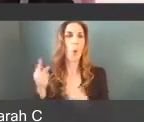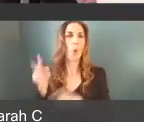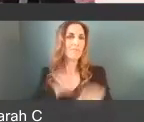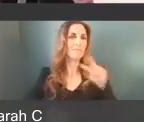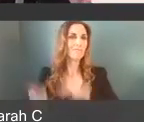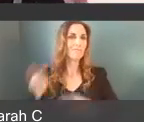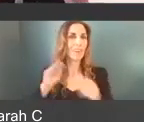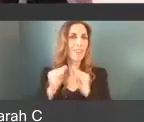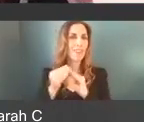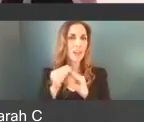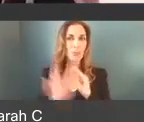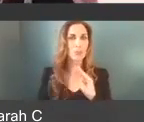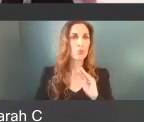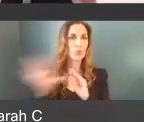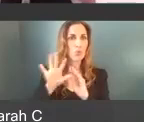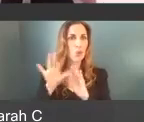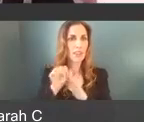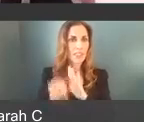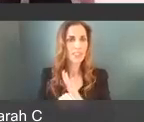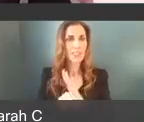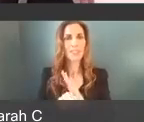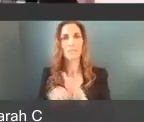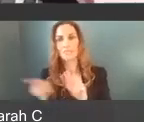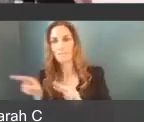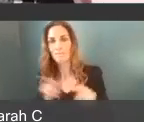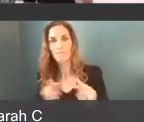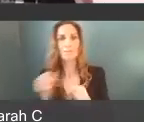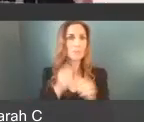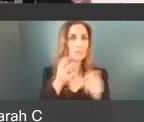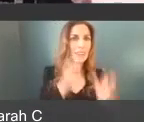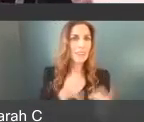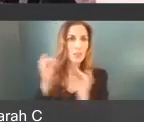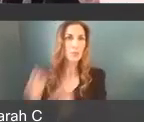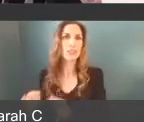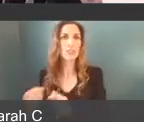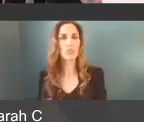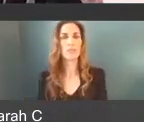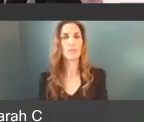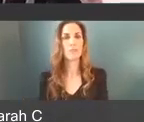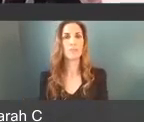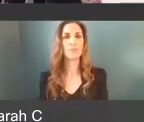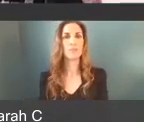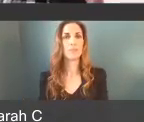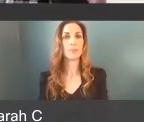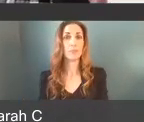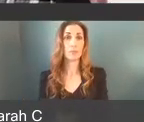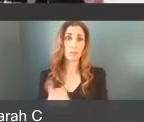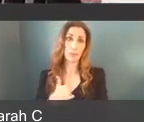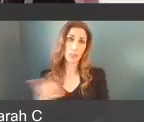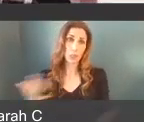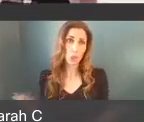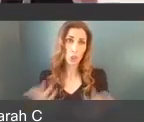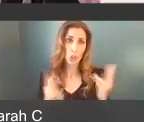the state and looking at those decisions and I would just urge people to be very, very careful.